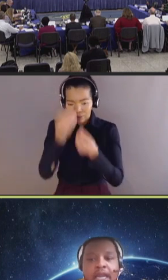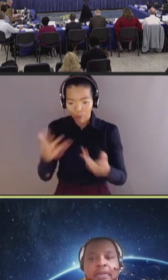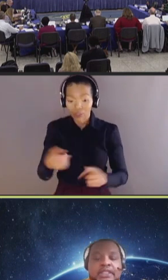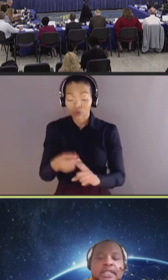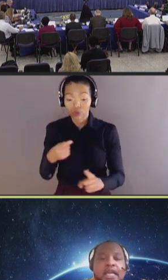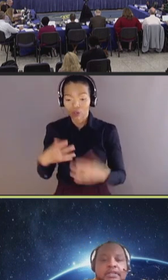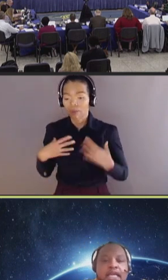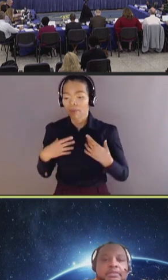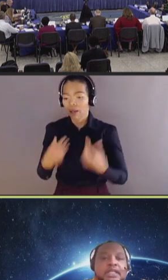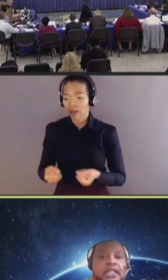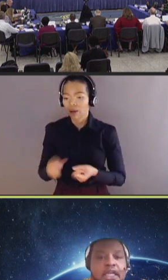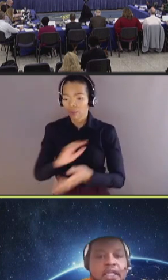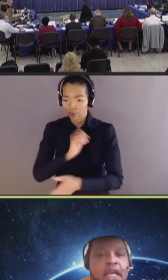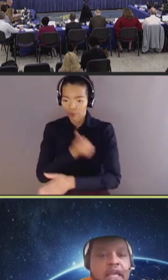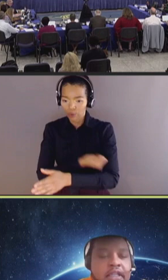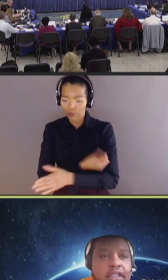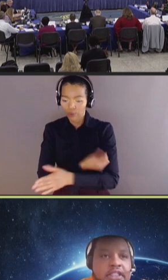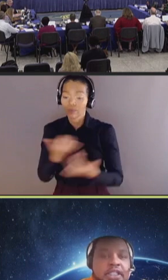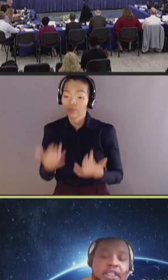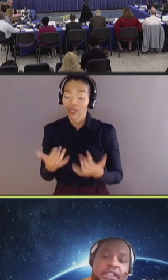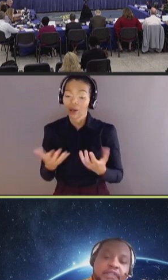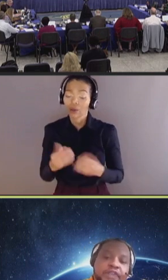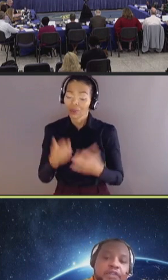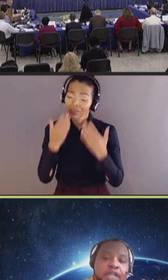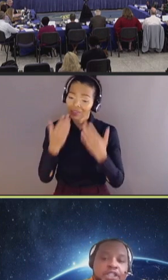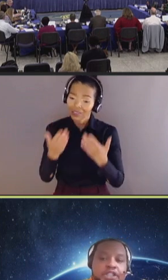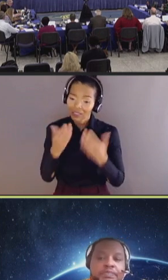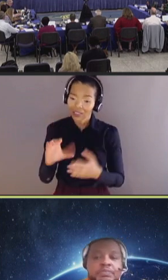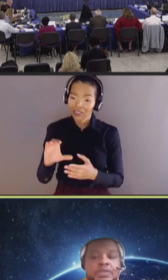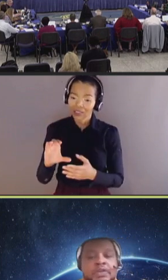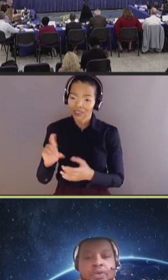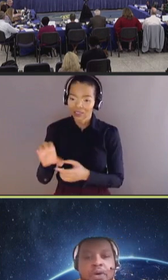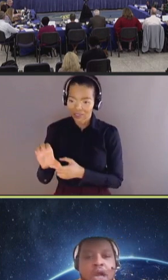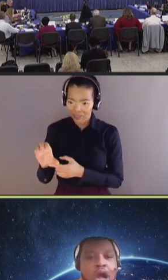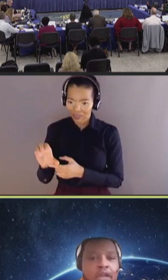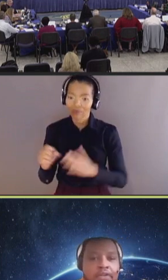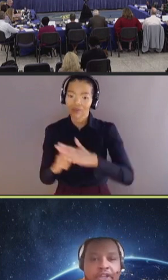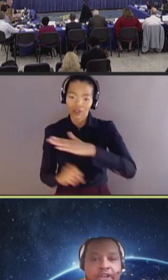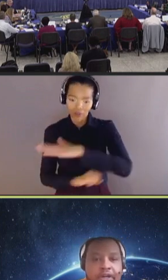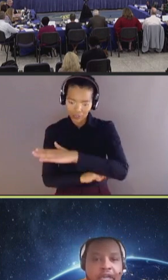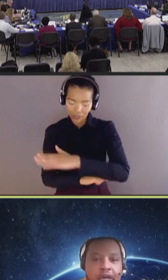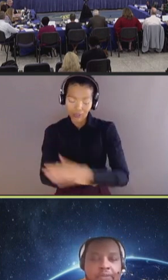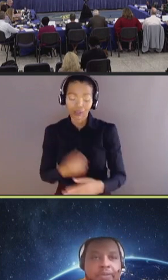And I would like to take our time to thank the CDC Foundation for all of their help